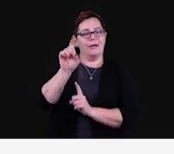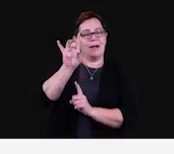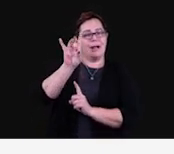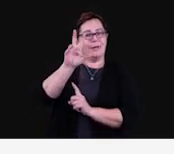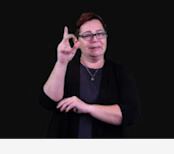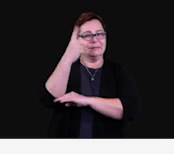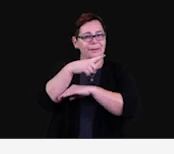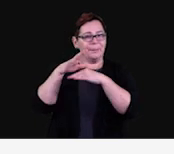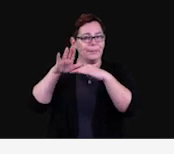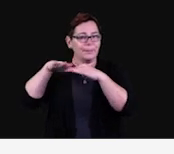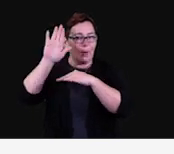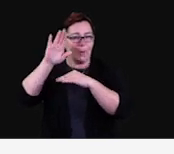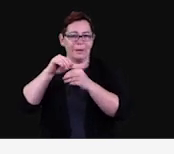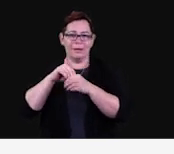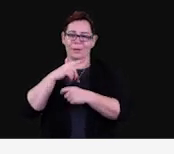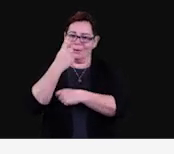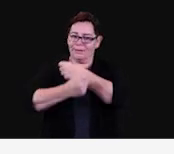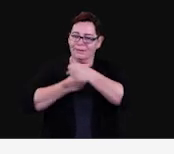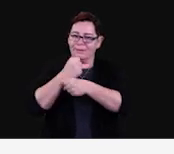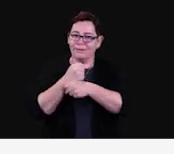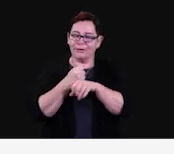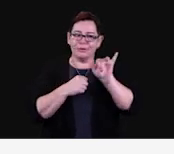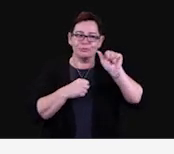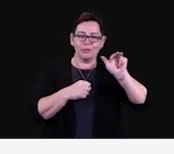treaty between Canada and that country.